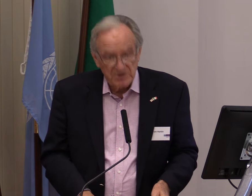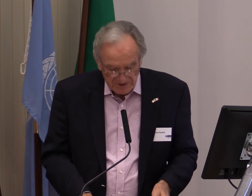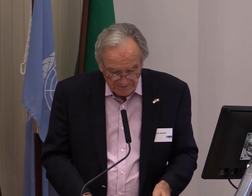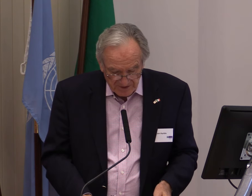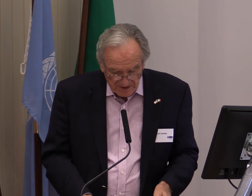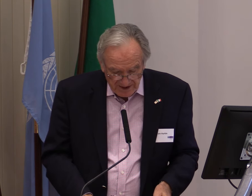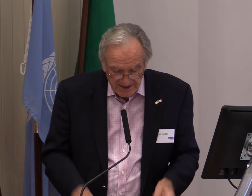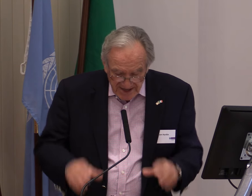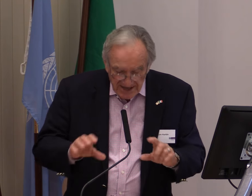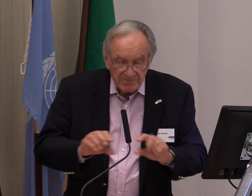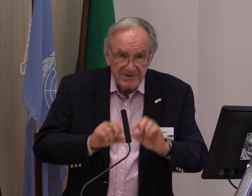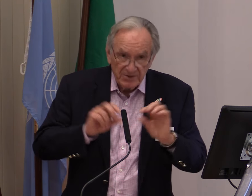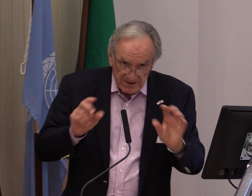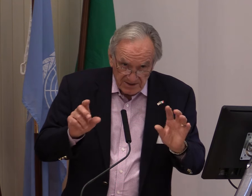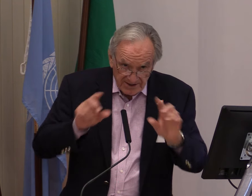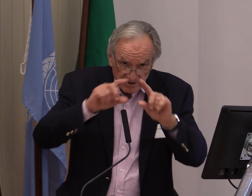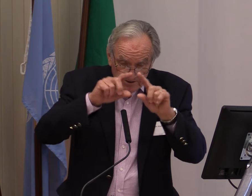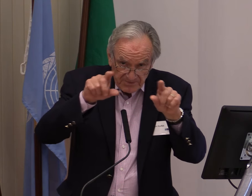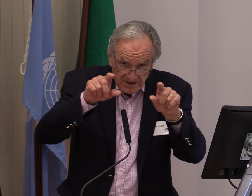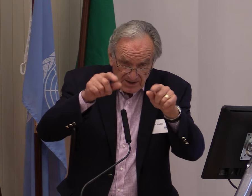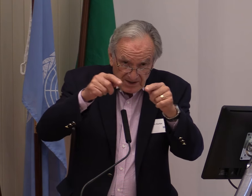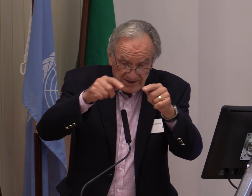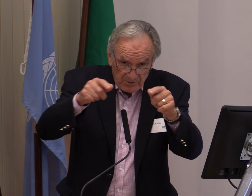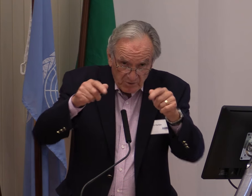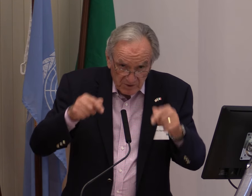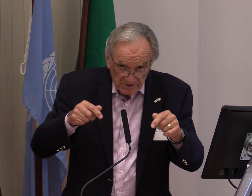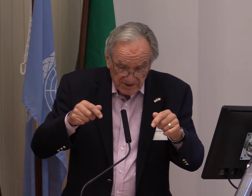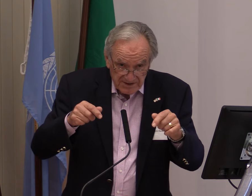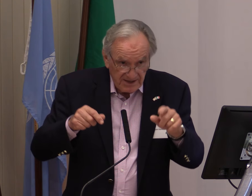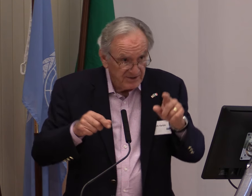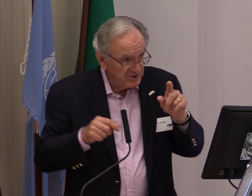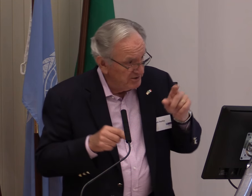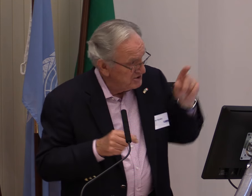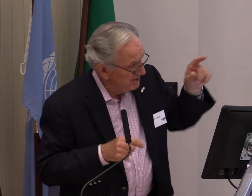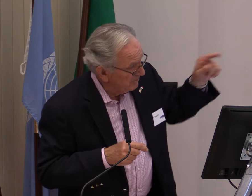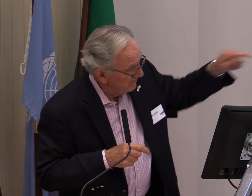President Bush. And he had people there that worked with us and the Attorney General for